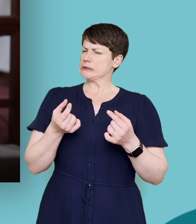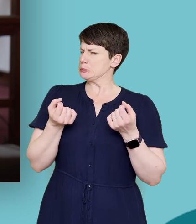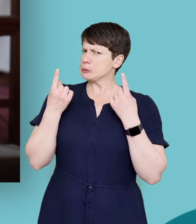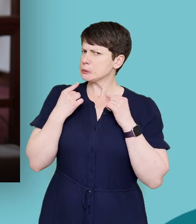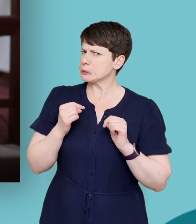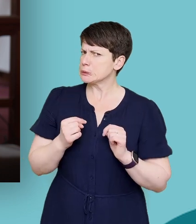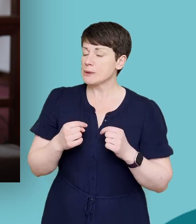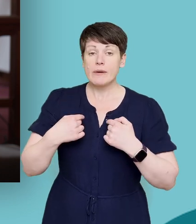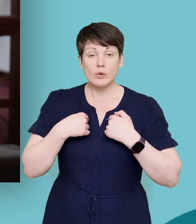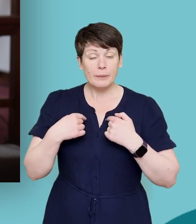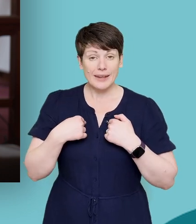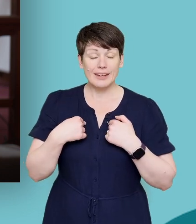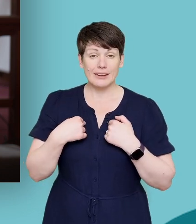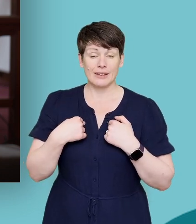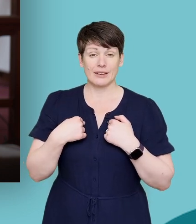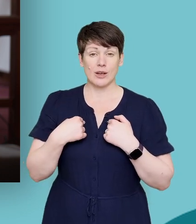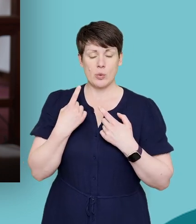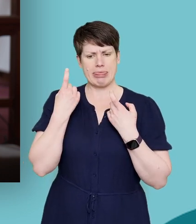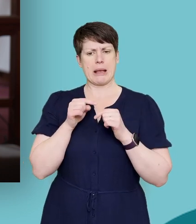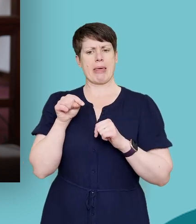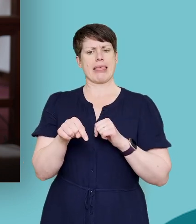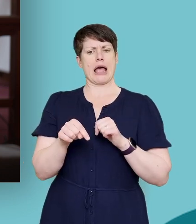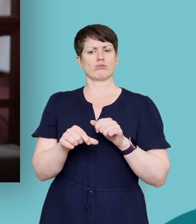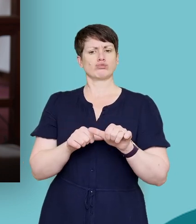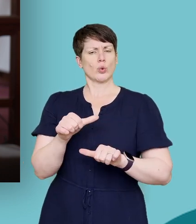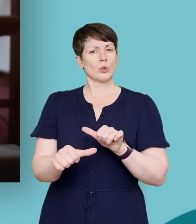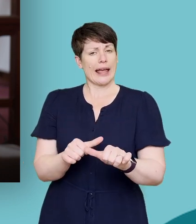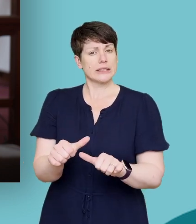But for me, when we think about decolonising, we're thinking about our